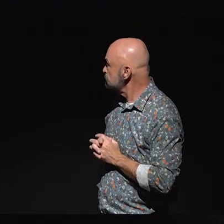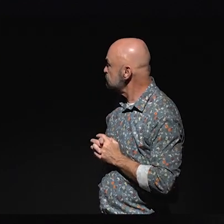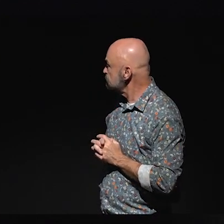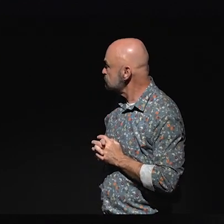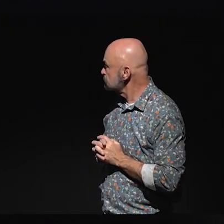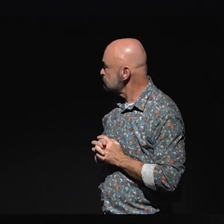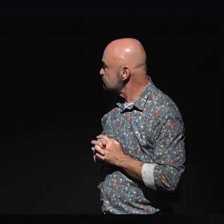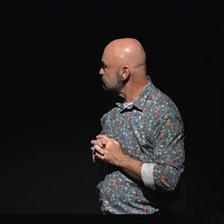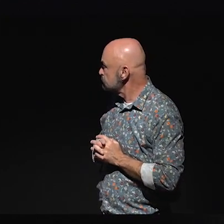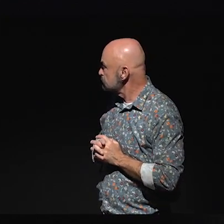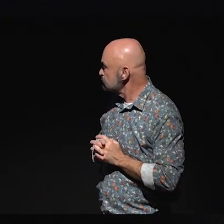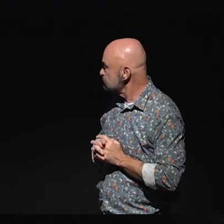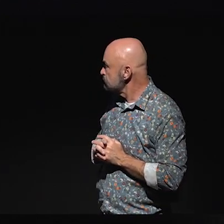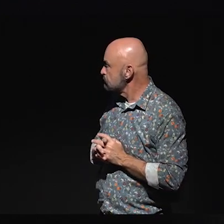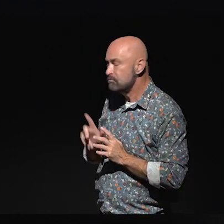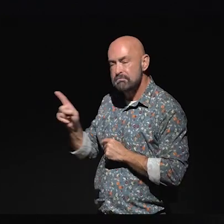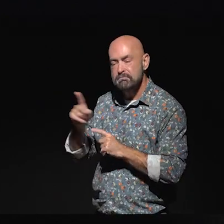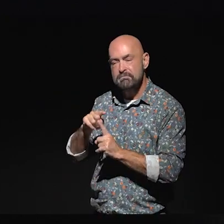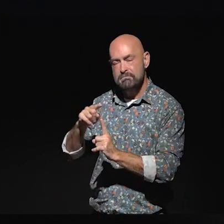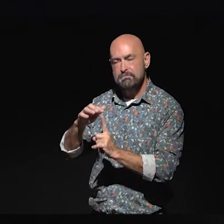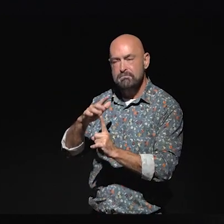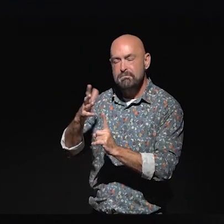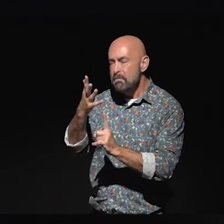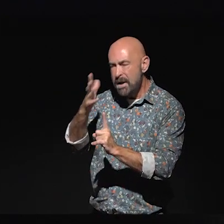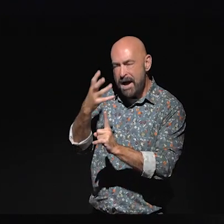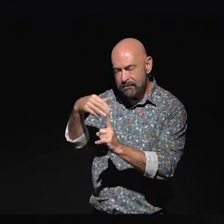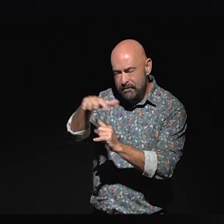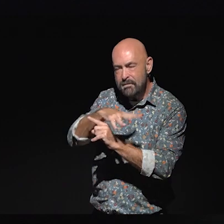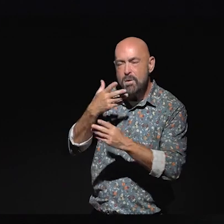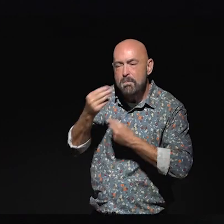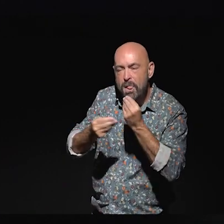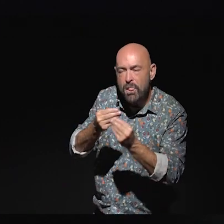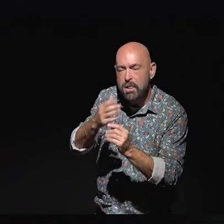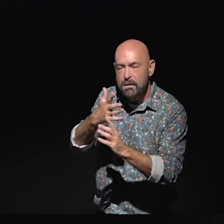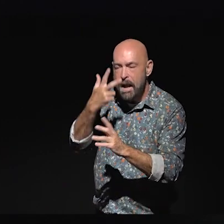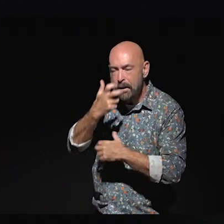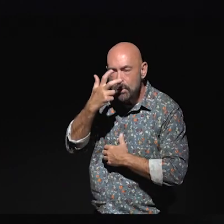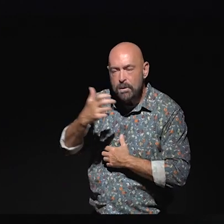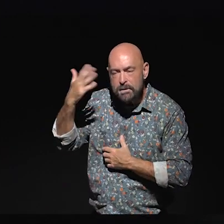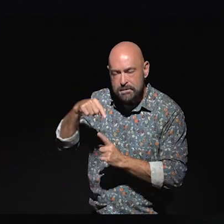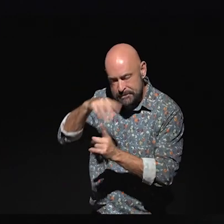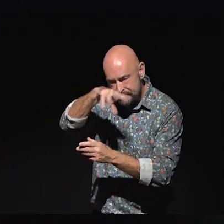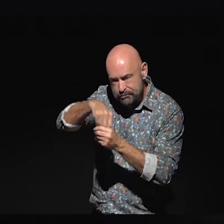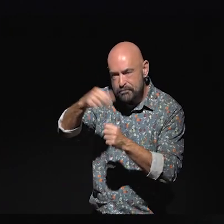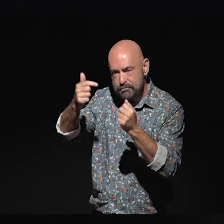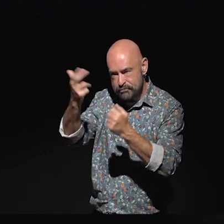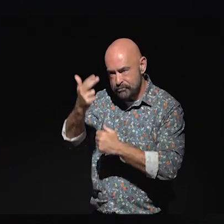with something of the air of myth of antiquity to it. Not only that,